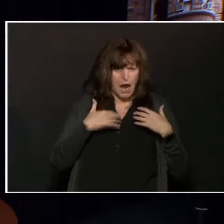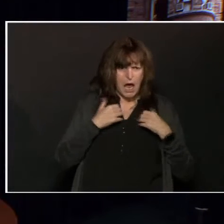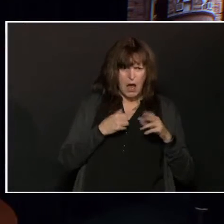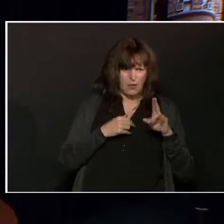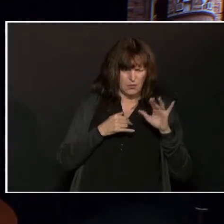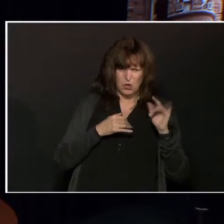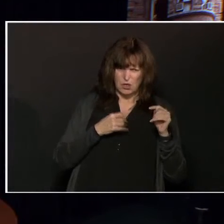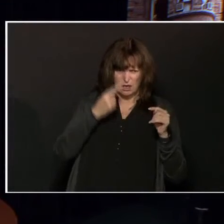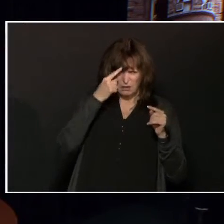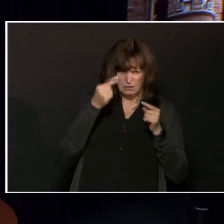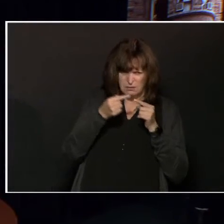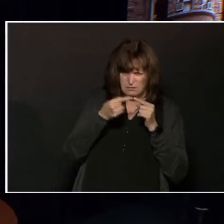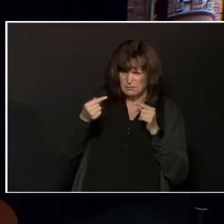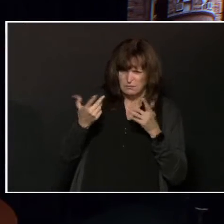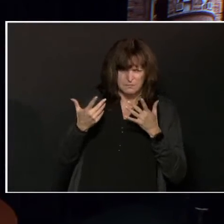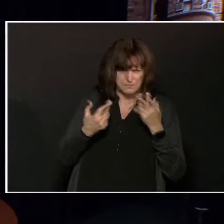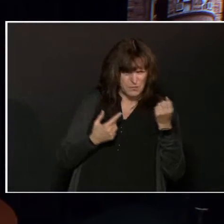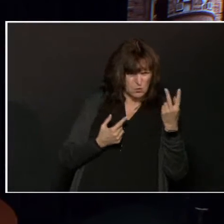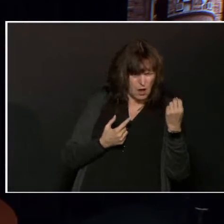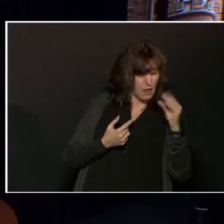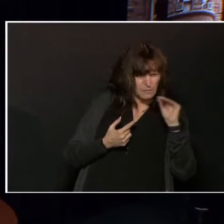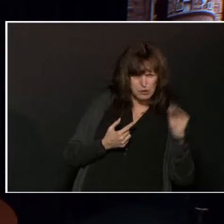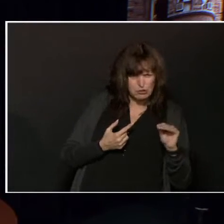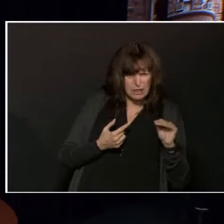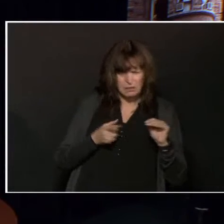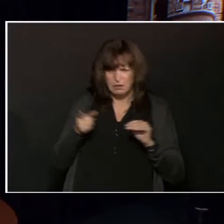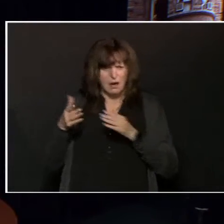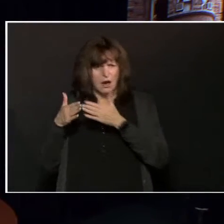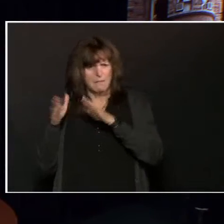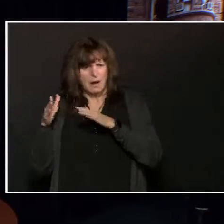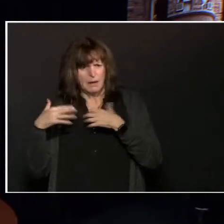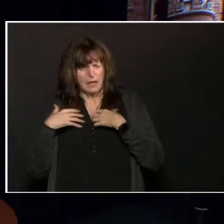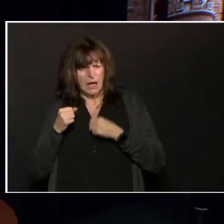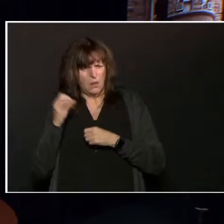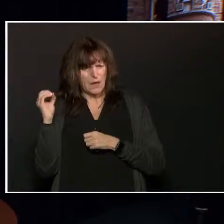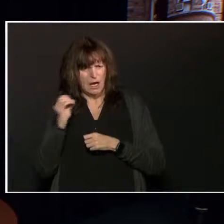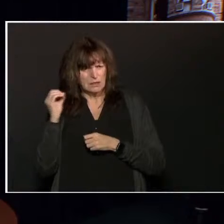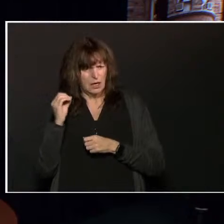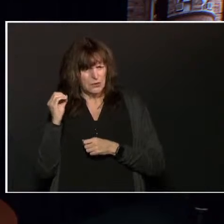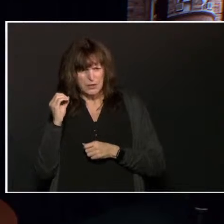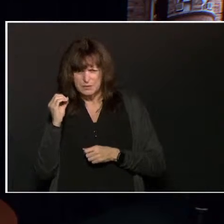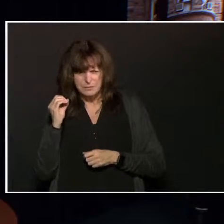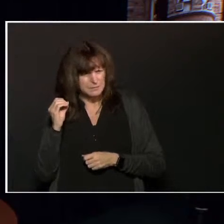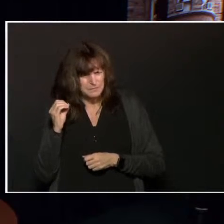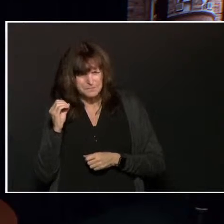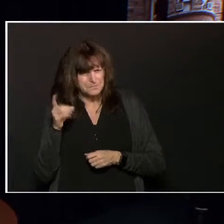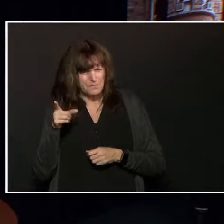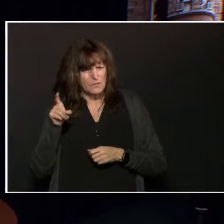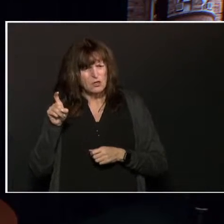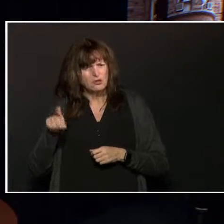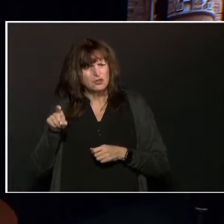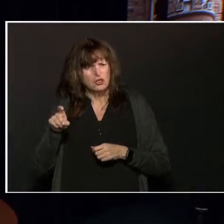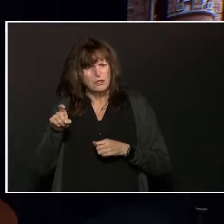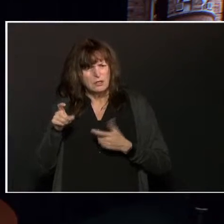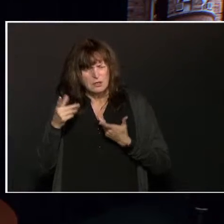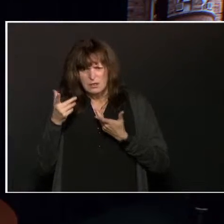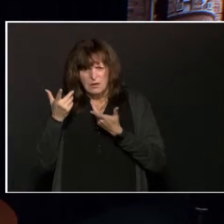HUNDRED CASES PER MILLION POPULATION AND WHAT POPULATION AND WHAT HAPPENED IN FRANCE POPULATION AND WHAT HAPPENED IN FRANCE WHEN POPULATION AND WHAT HAPPENED IN FRANCE WHEN THEY